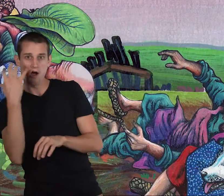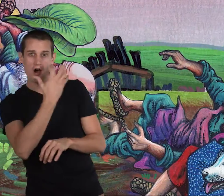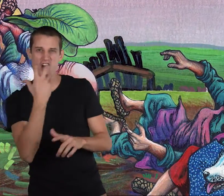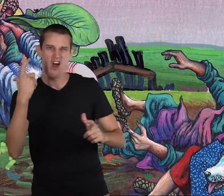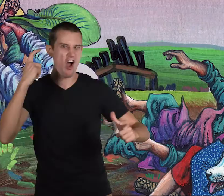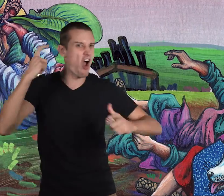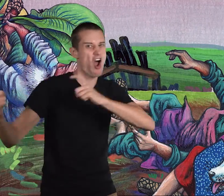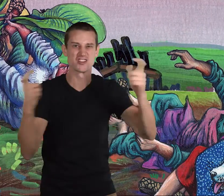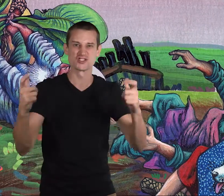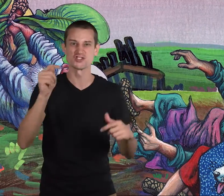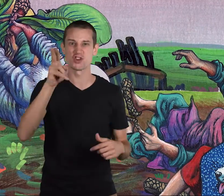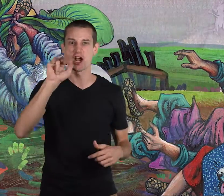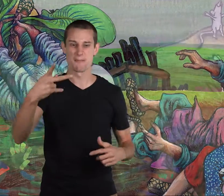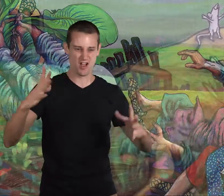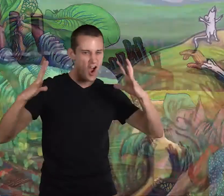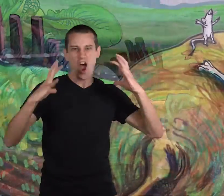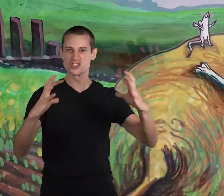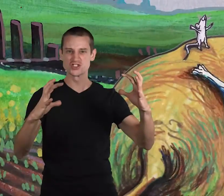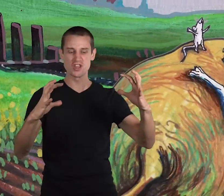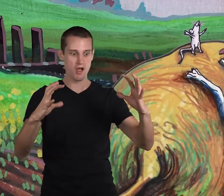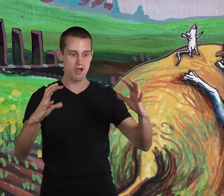Everyone fell over! It was gigantic!